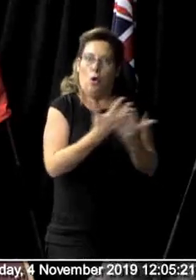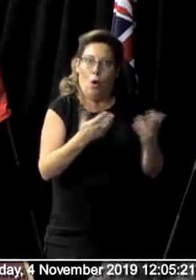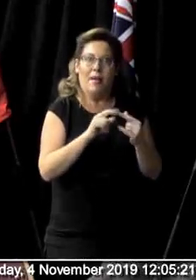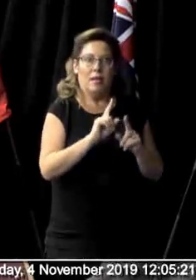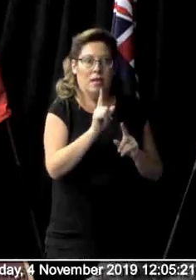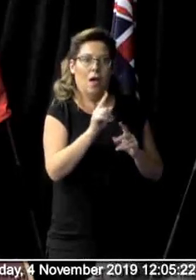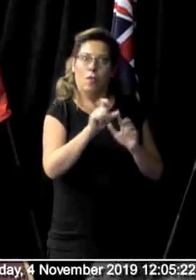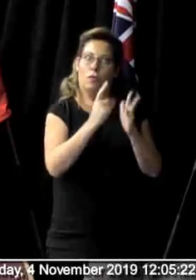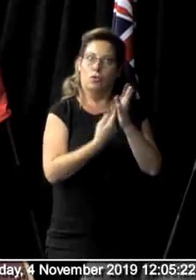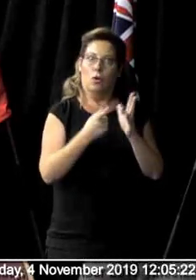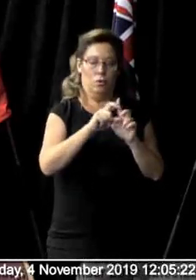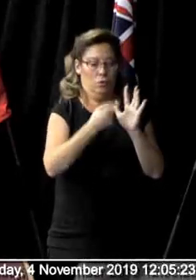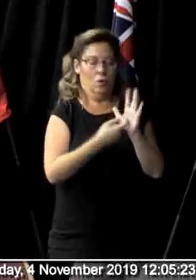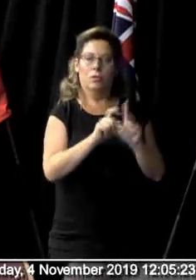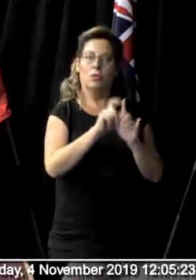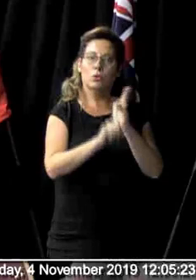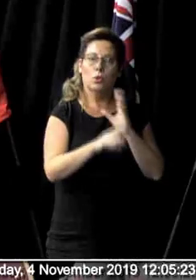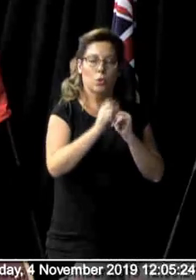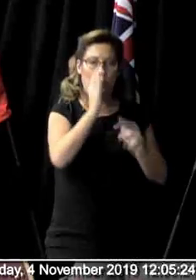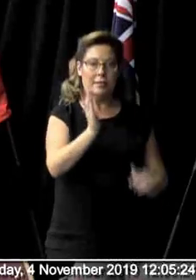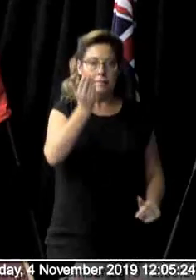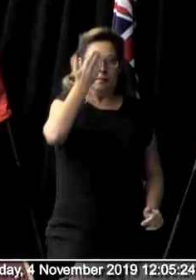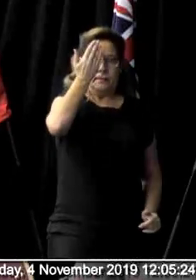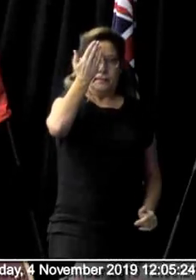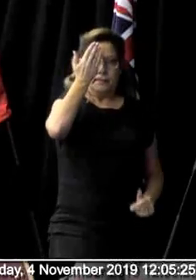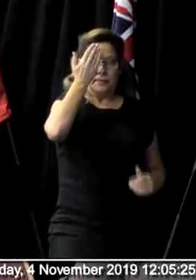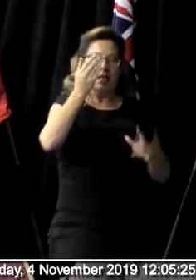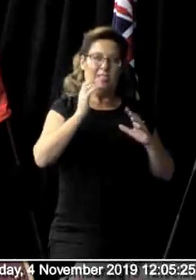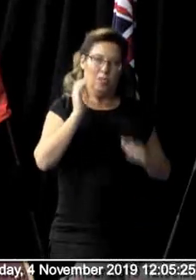But what that left her with was biocular vision rather than binocular vision,